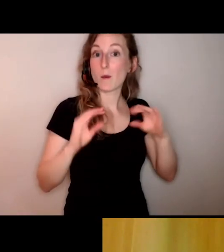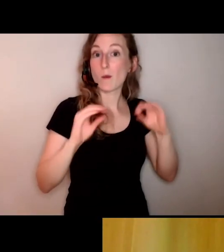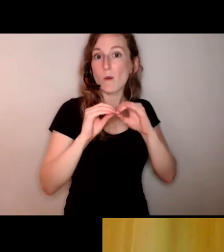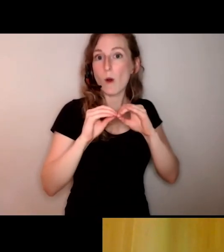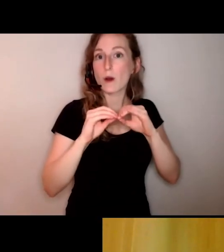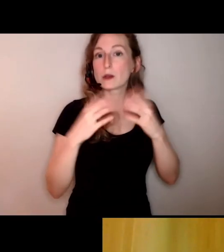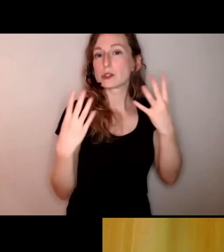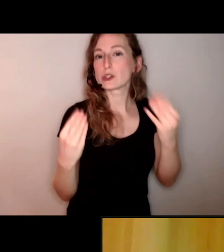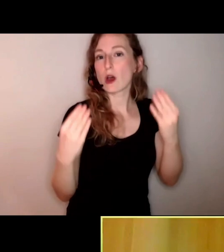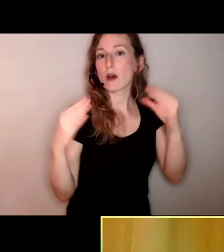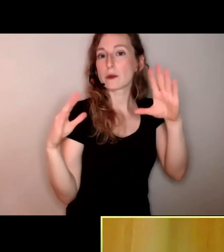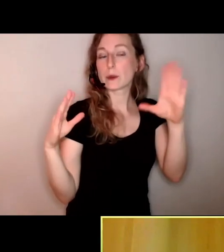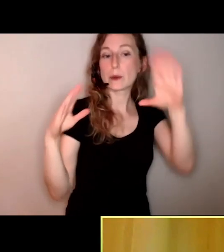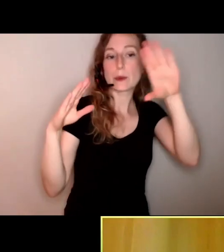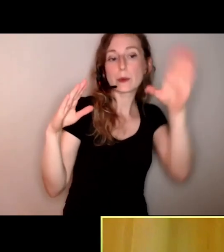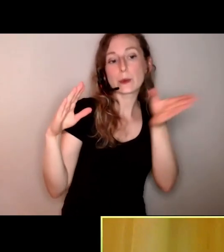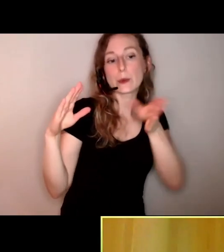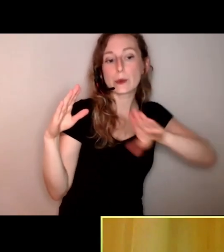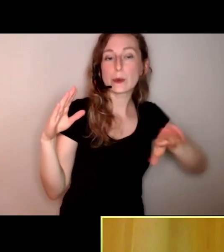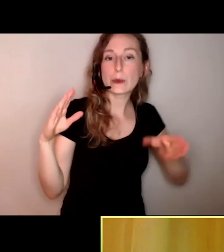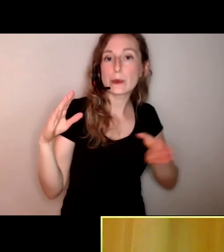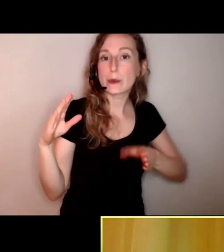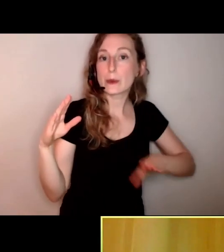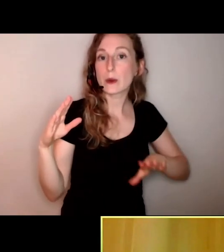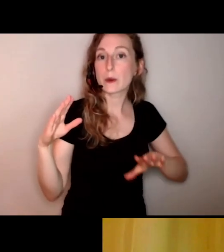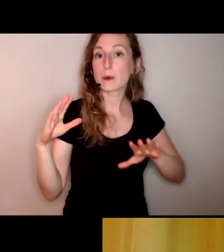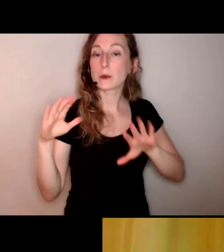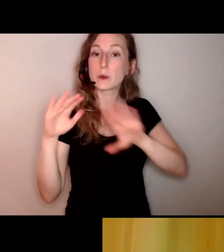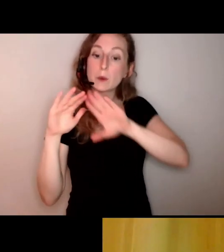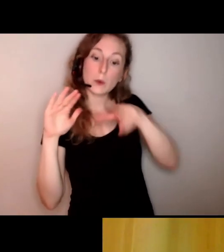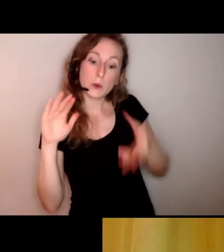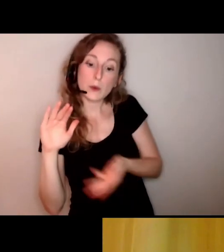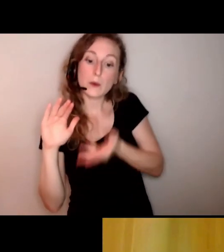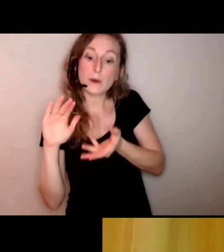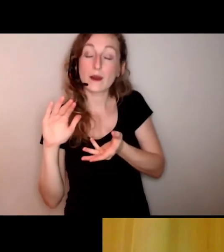and shapes were rounded and soft?